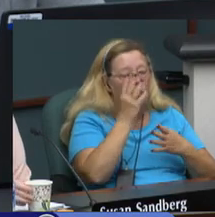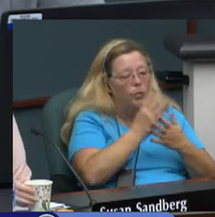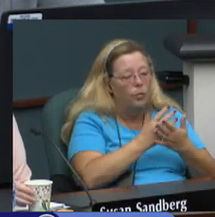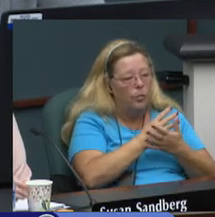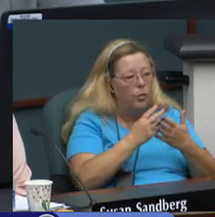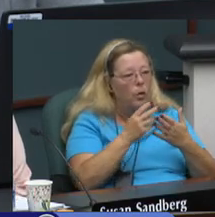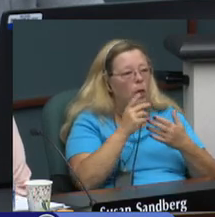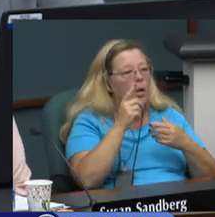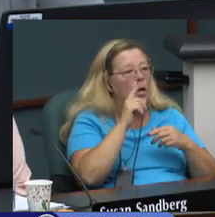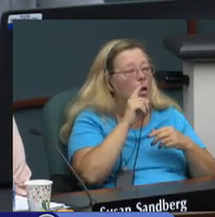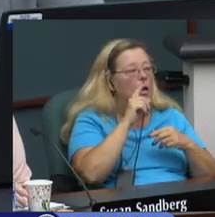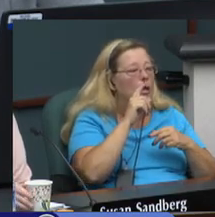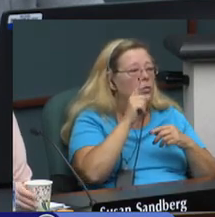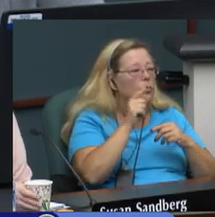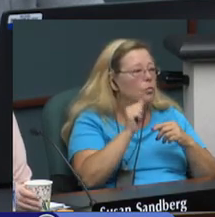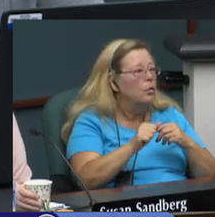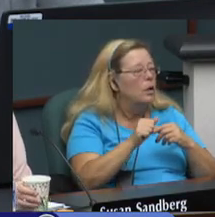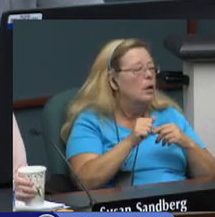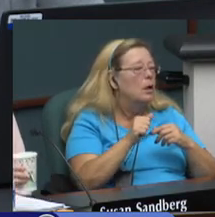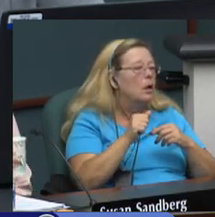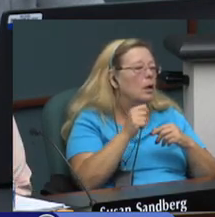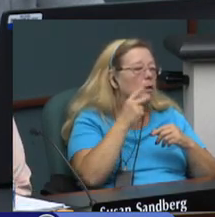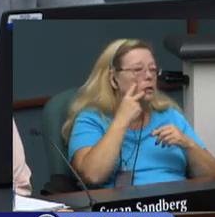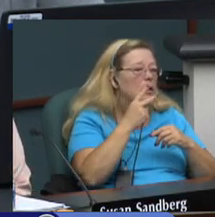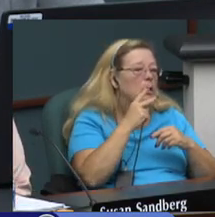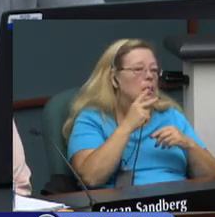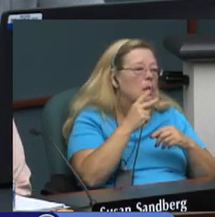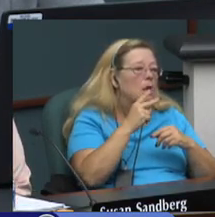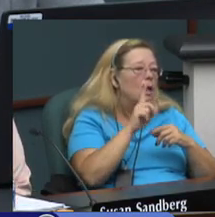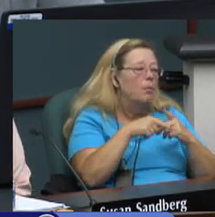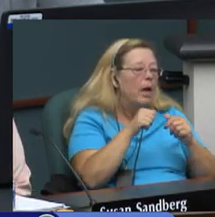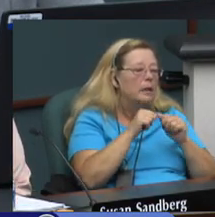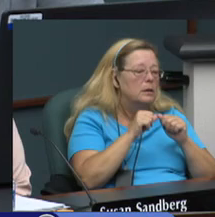into that but generally there's criteria about consistency with the comprehensive